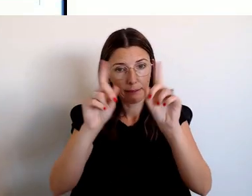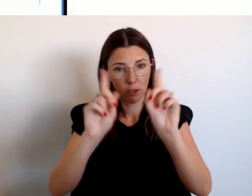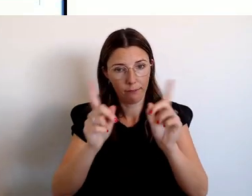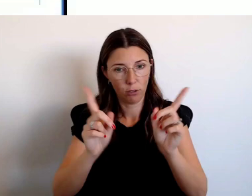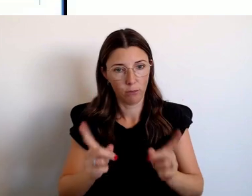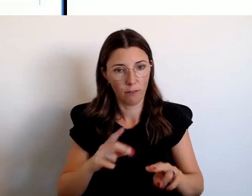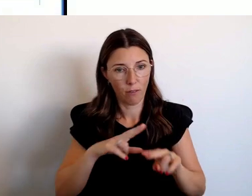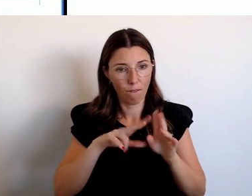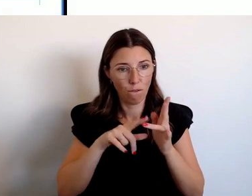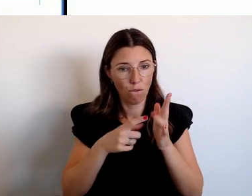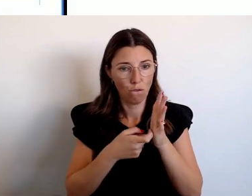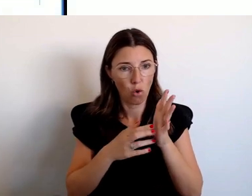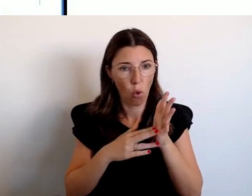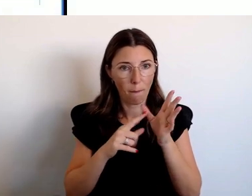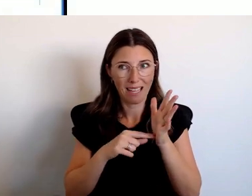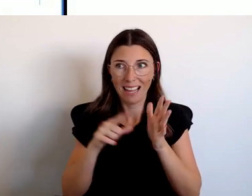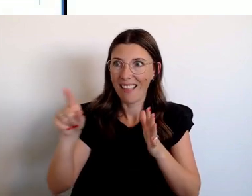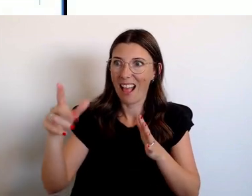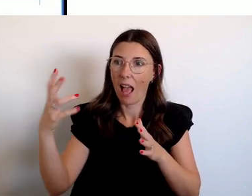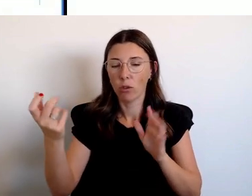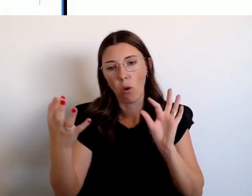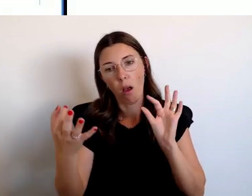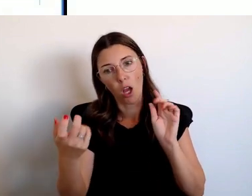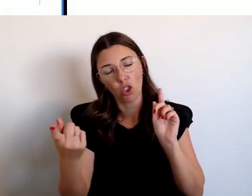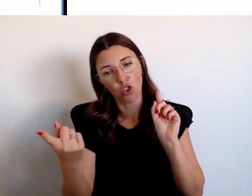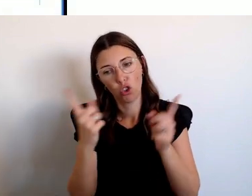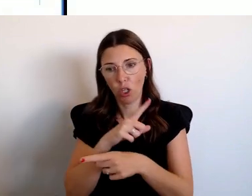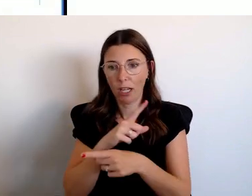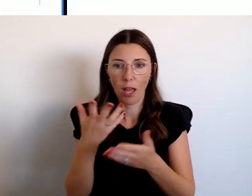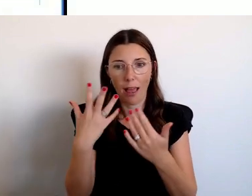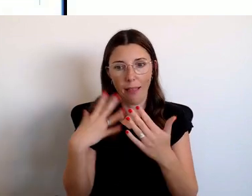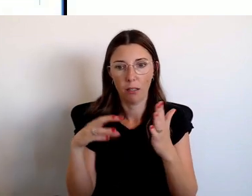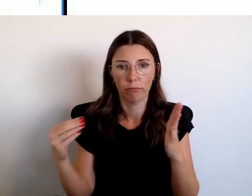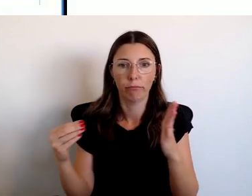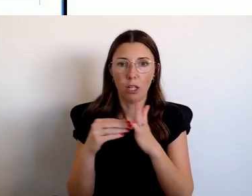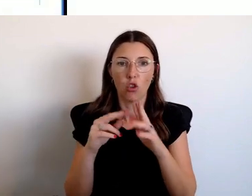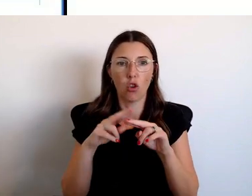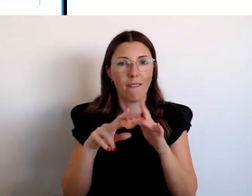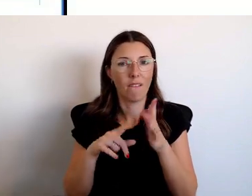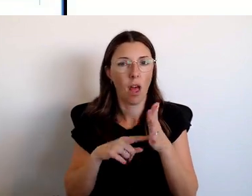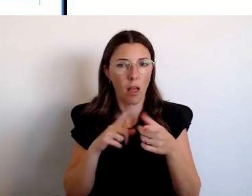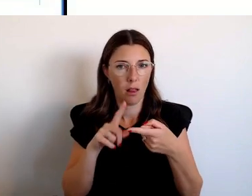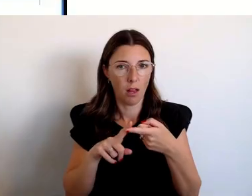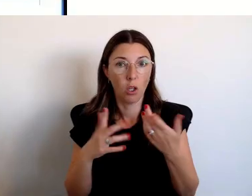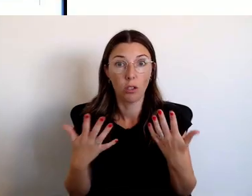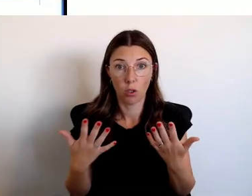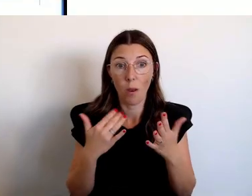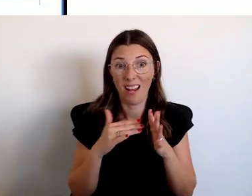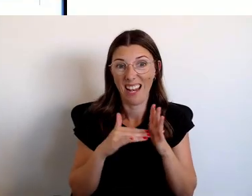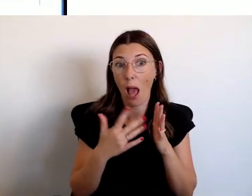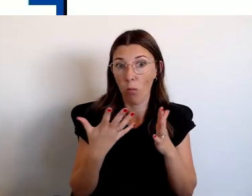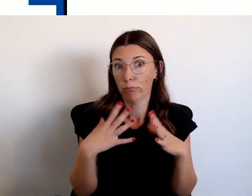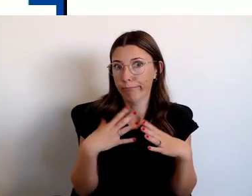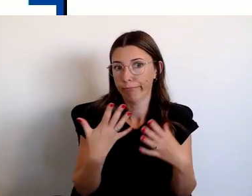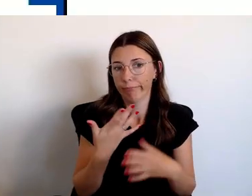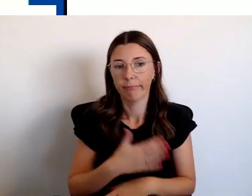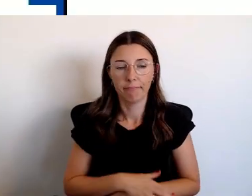different formats, and that they had to then reformat before they put it on the file. So that's one of the things we do. If you jump to the next slide.